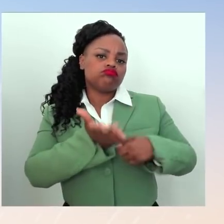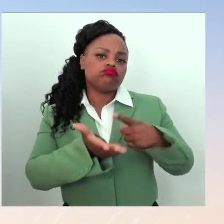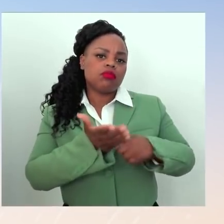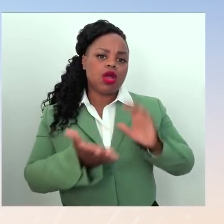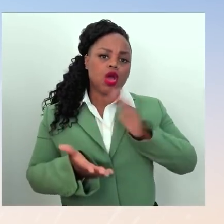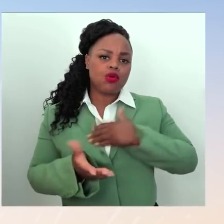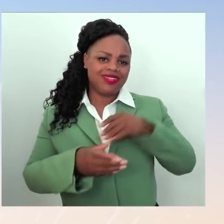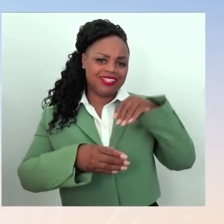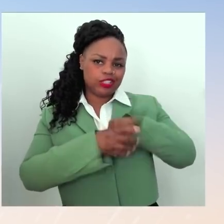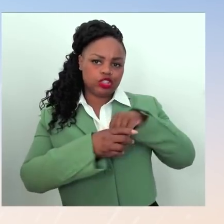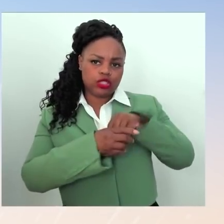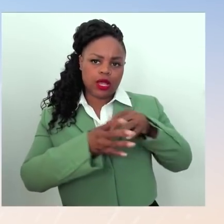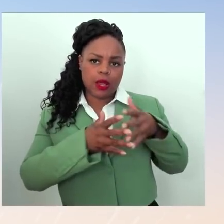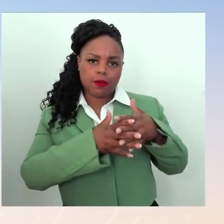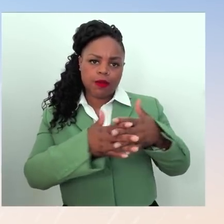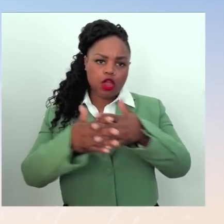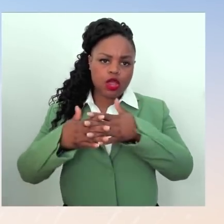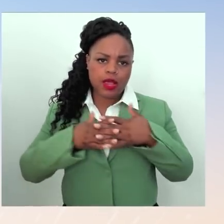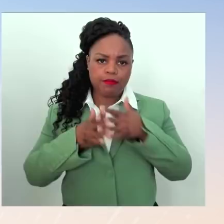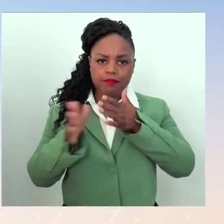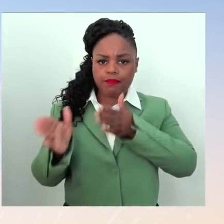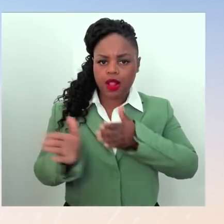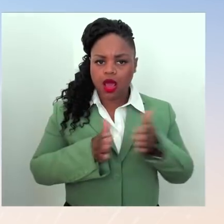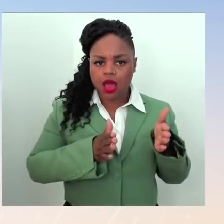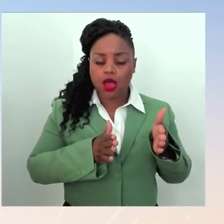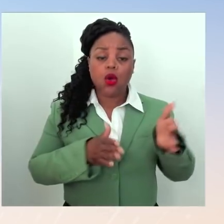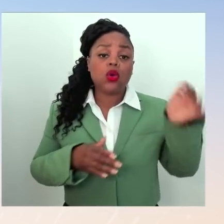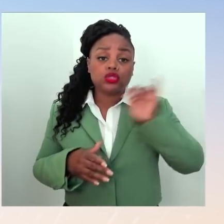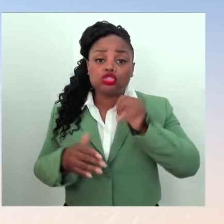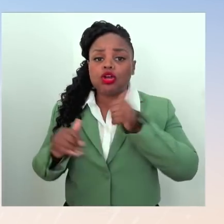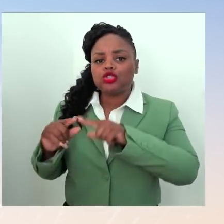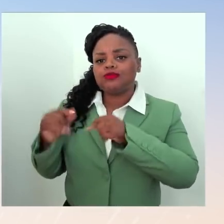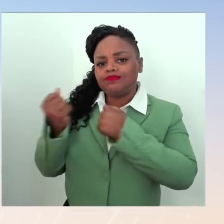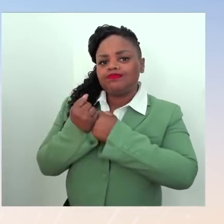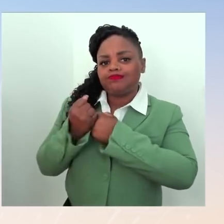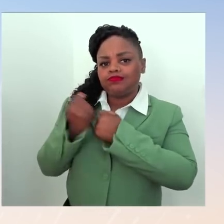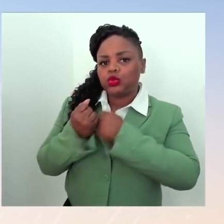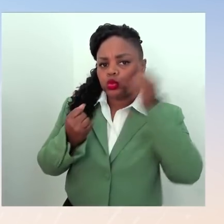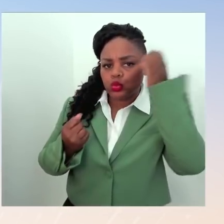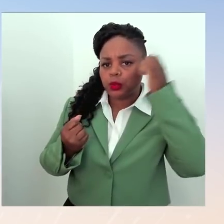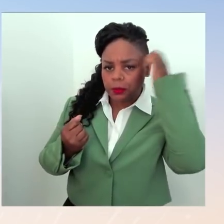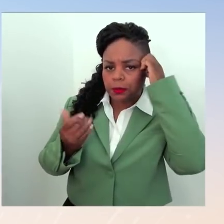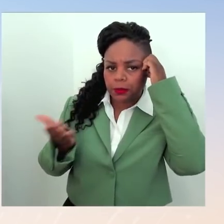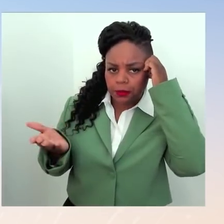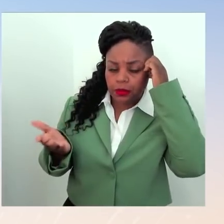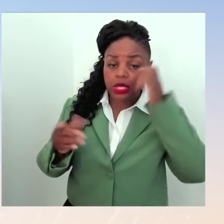But I would look at it through a different prism than past coordinated efforts. Go ahead. The Press: Can I just follow up there?